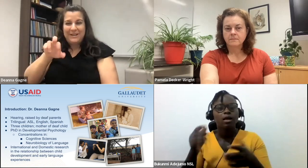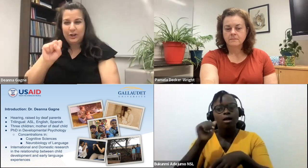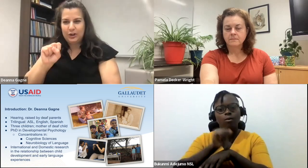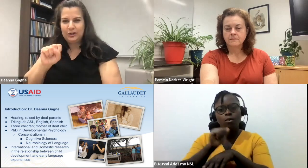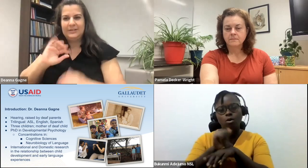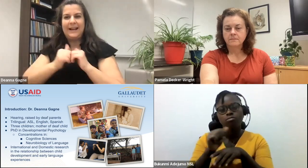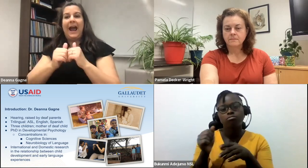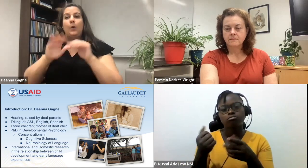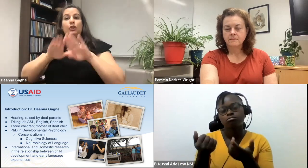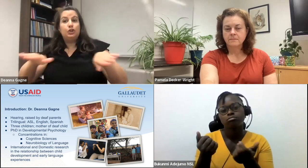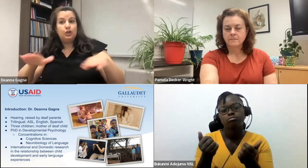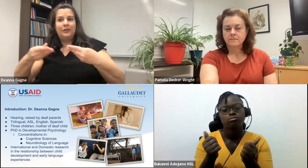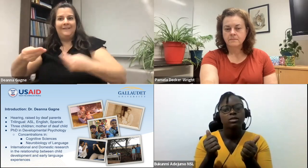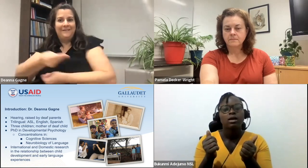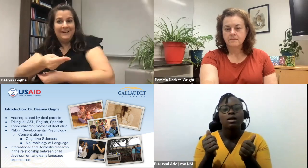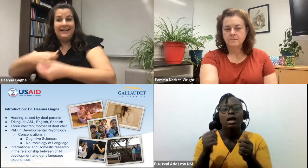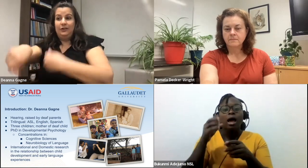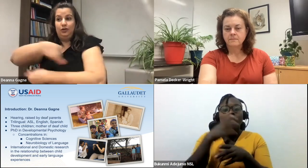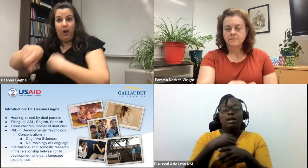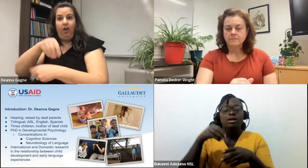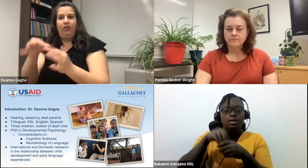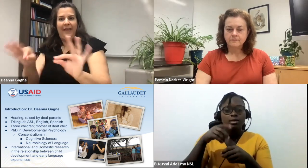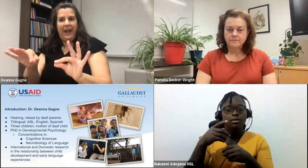it's been passing into. Look at that. This really looks at how